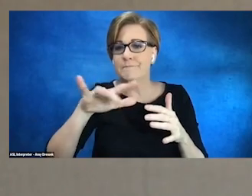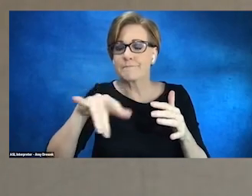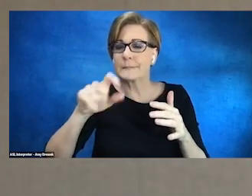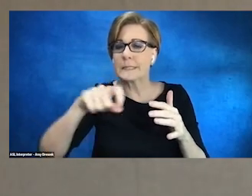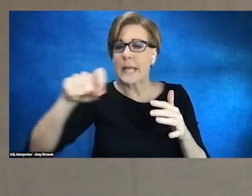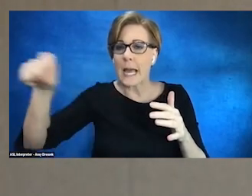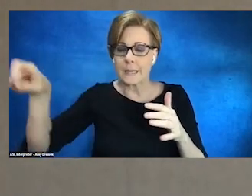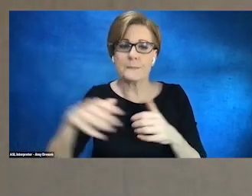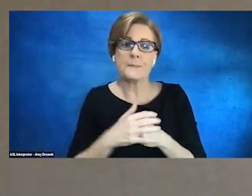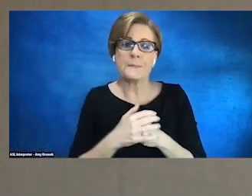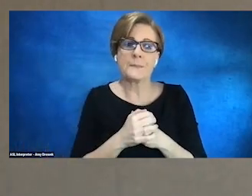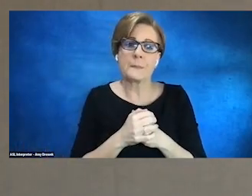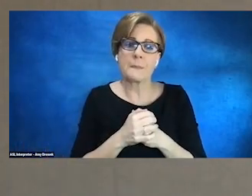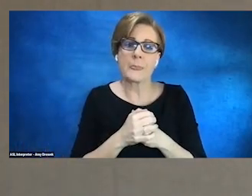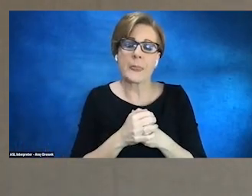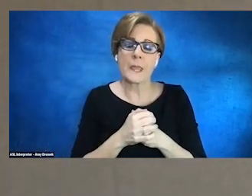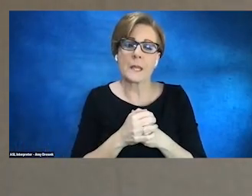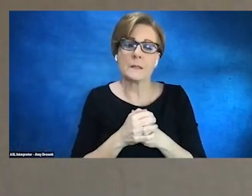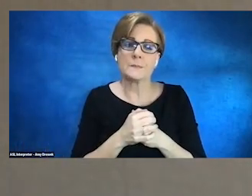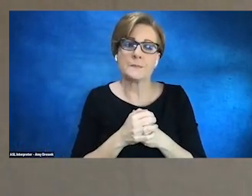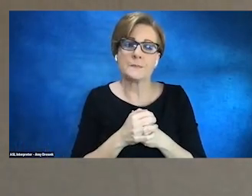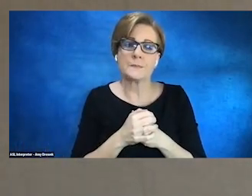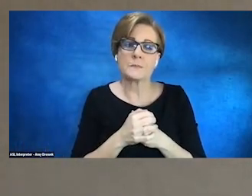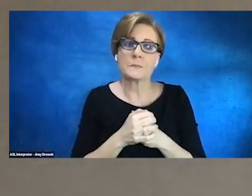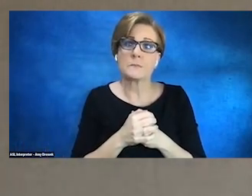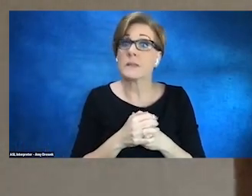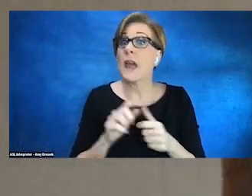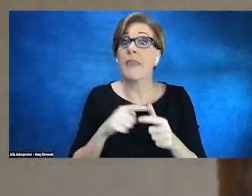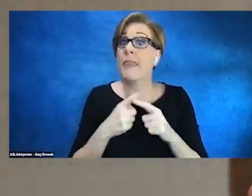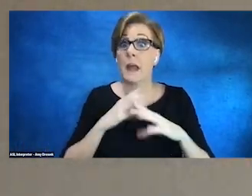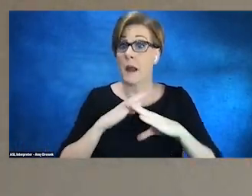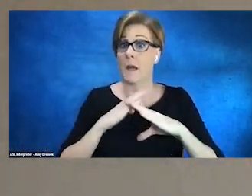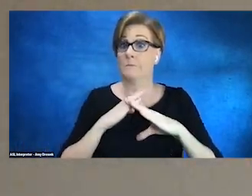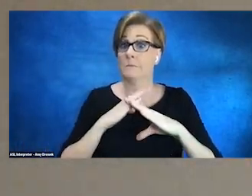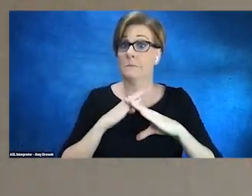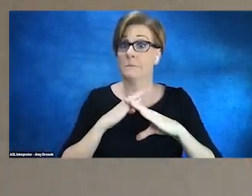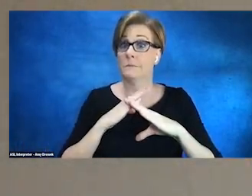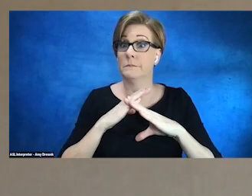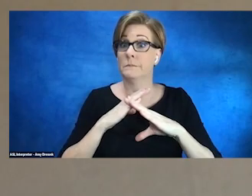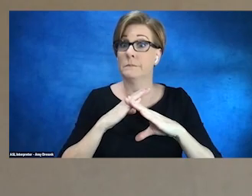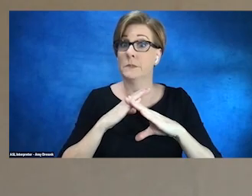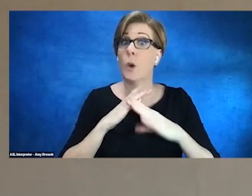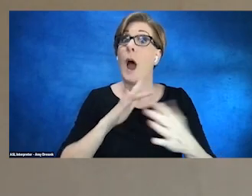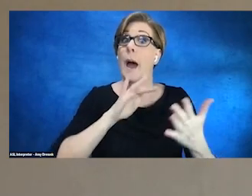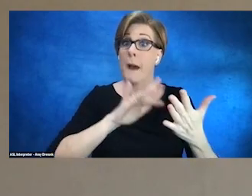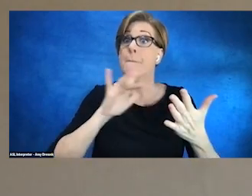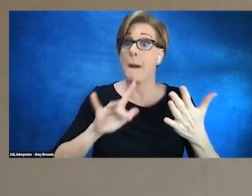Test and continue and then it's not going to let me progress any further it's going to require